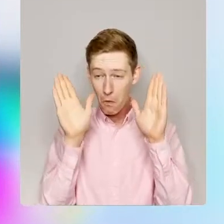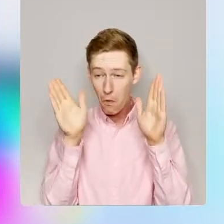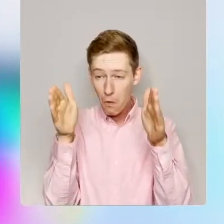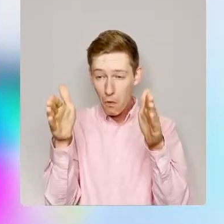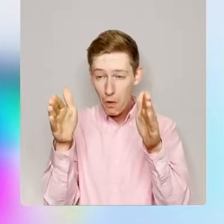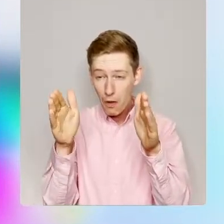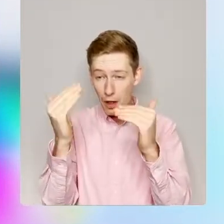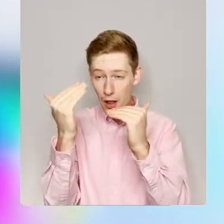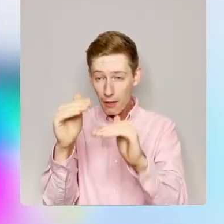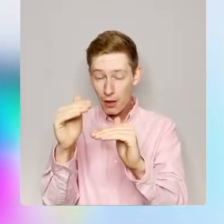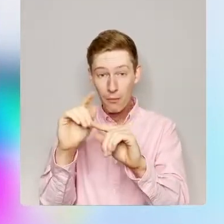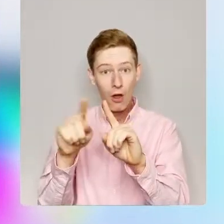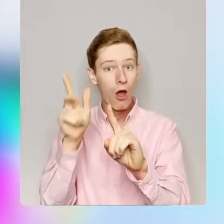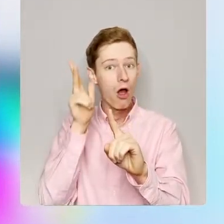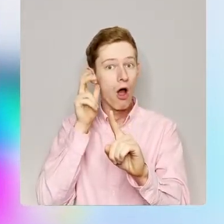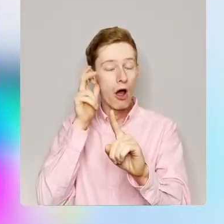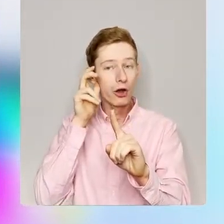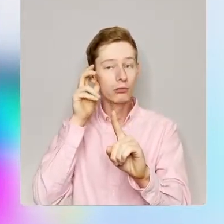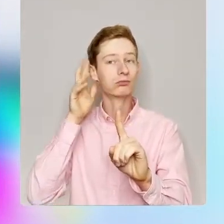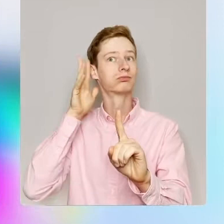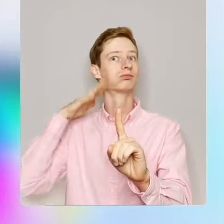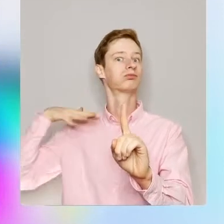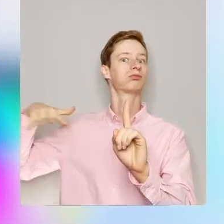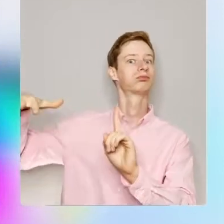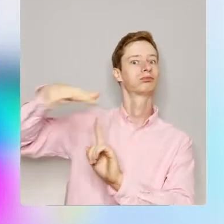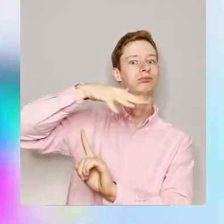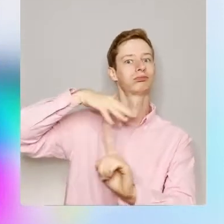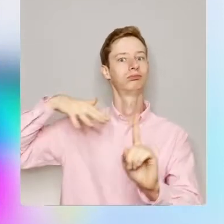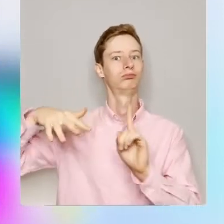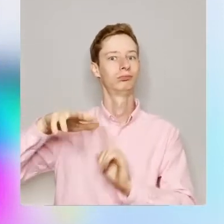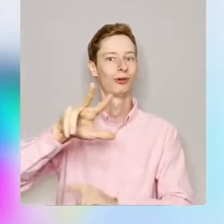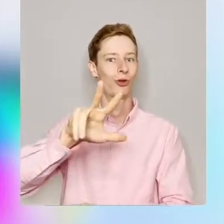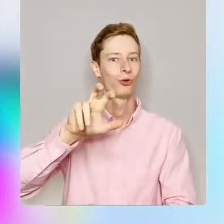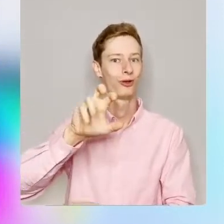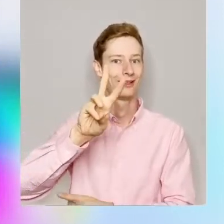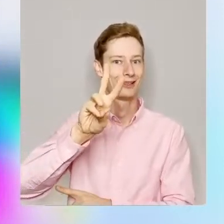the auditory field of listening is a full 360 degrees.